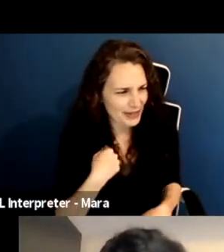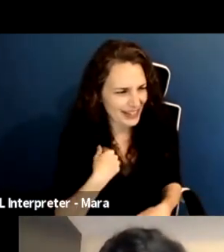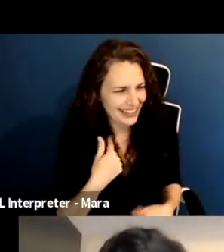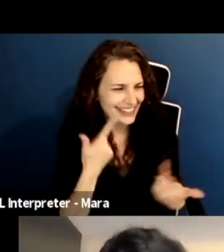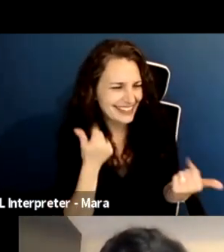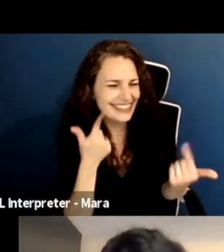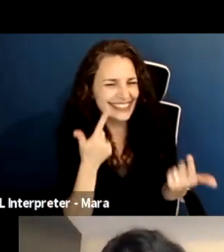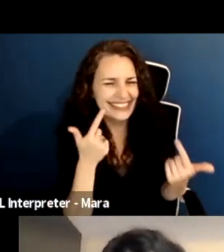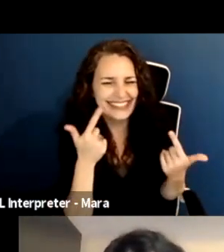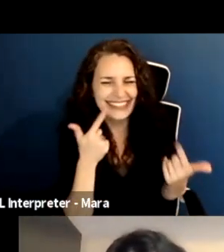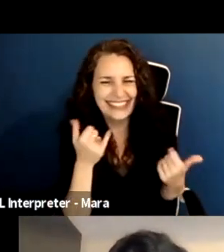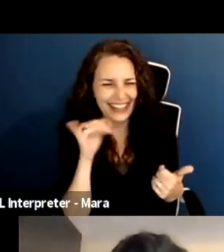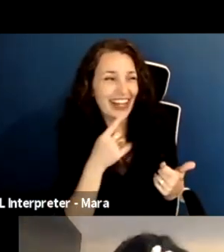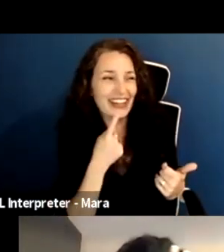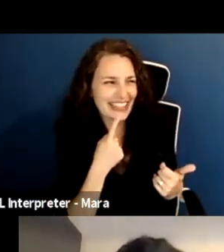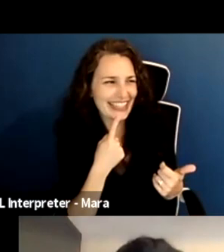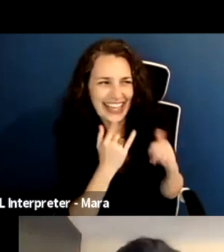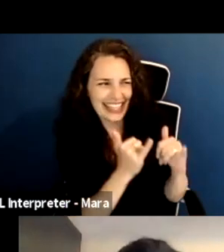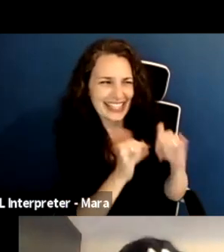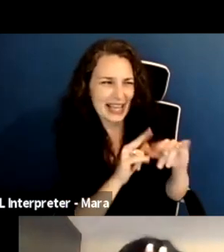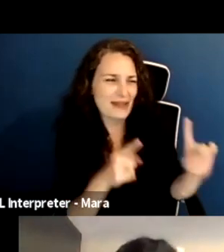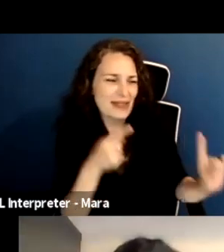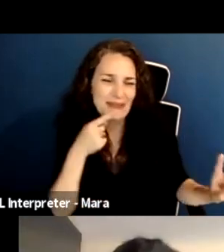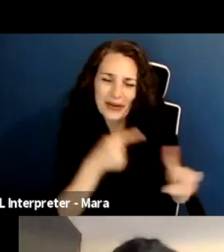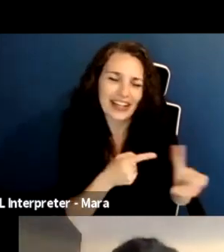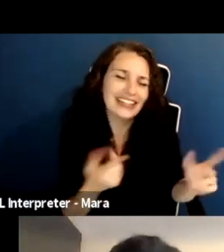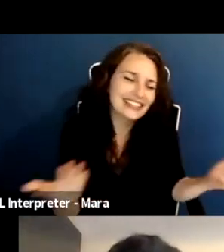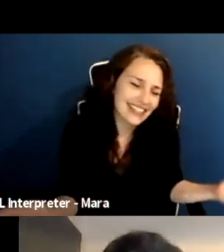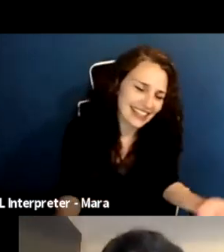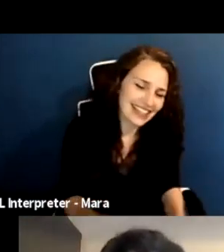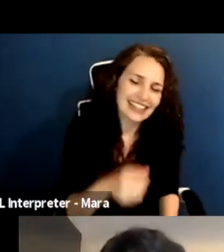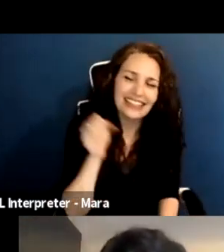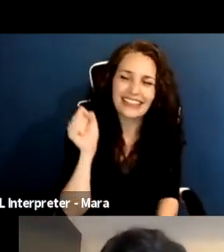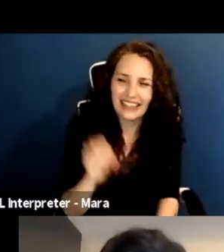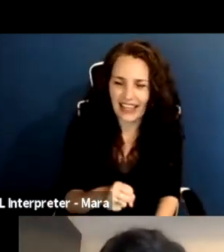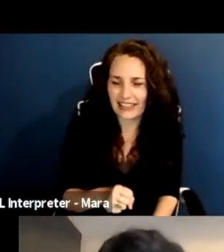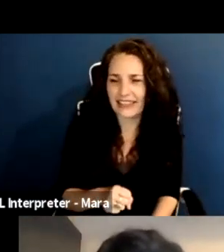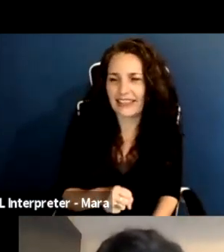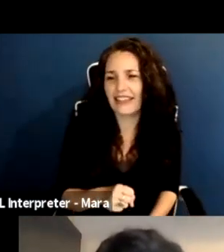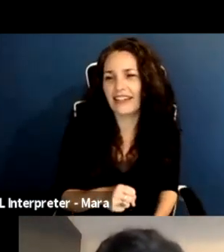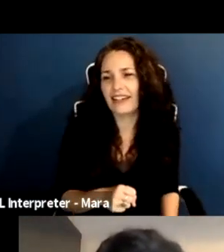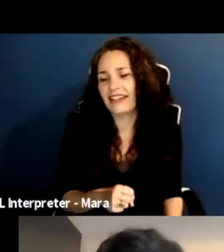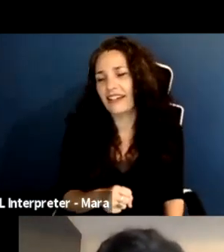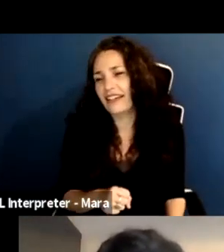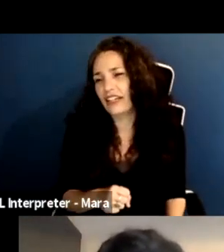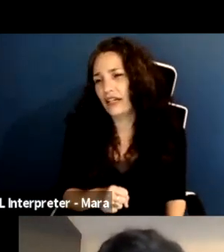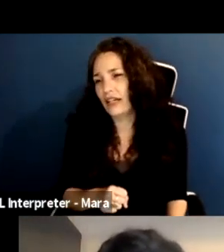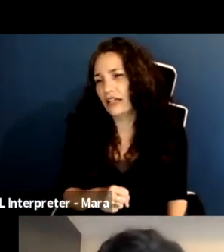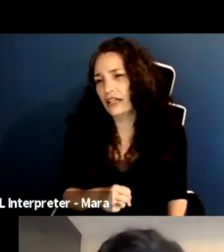But yeah, I mean, again, it's back to, there was an early phase of, we were in production